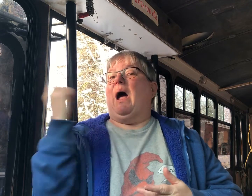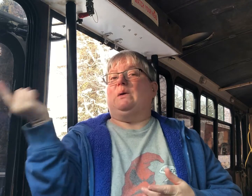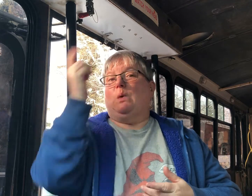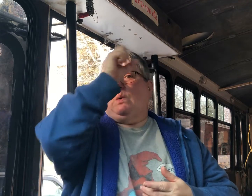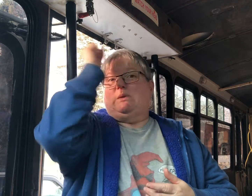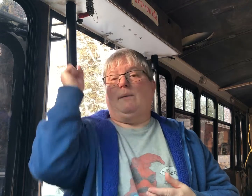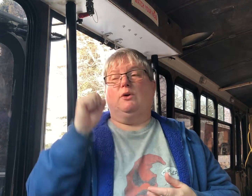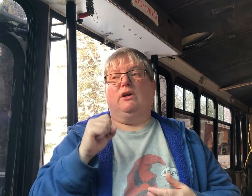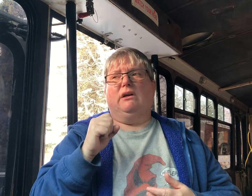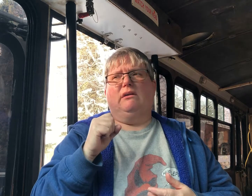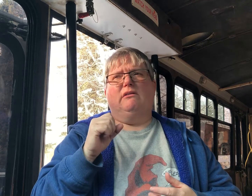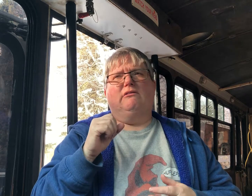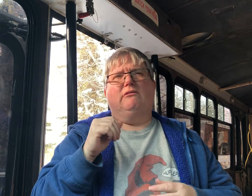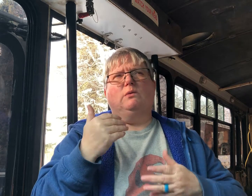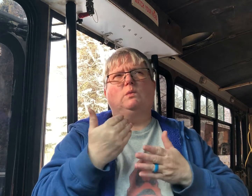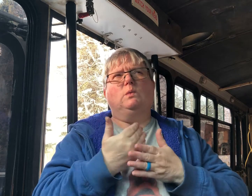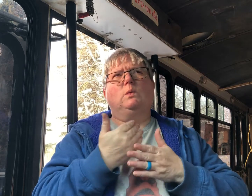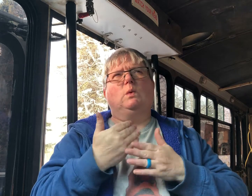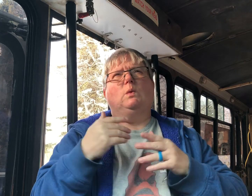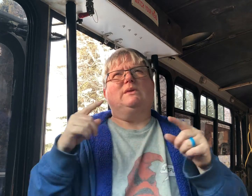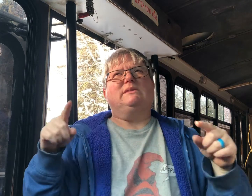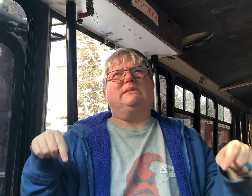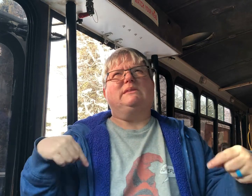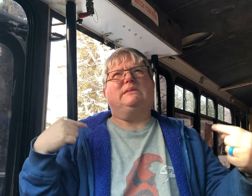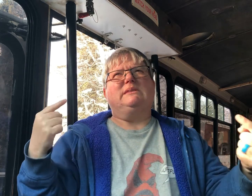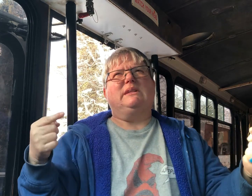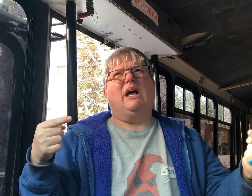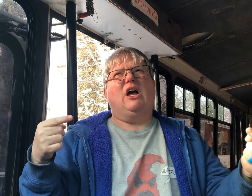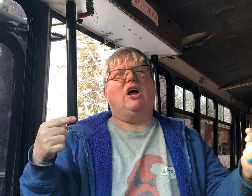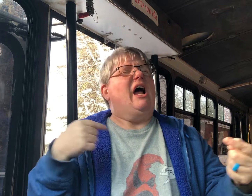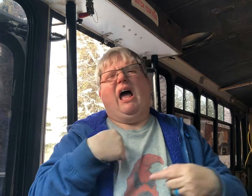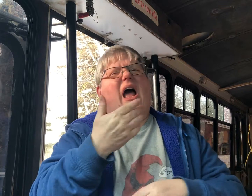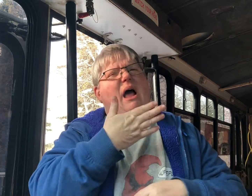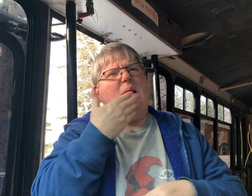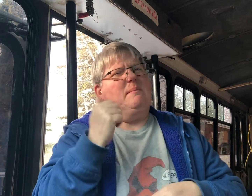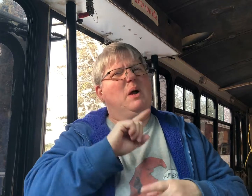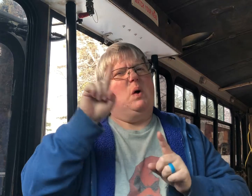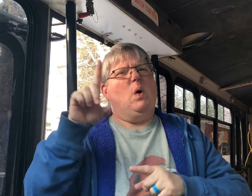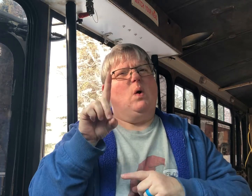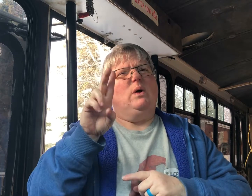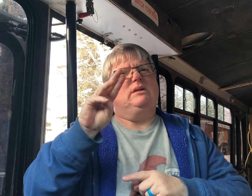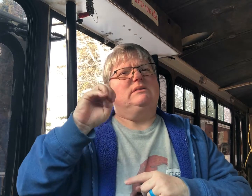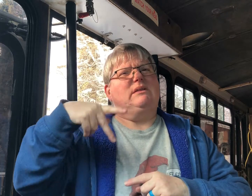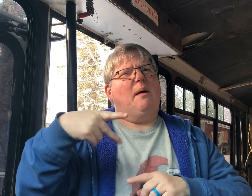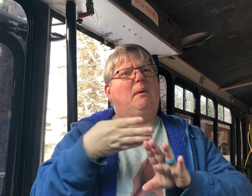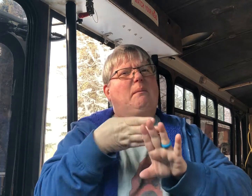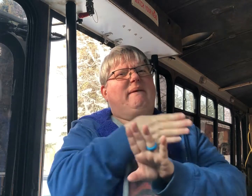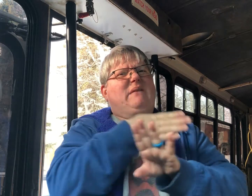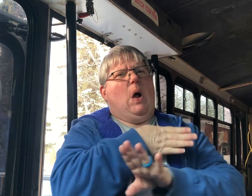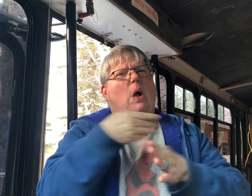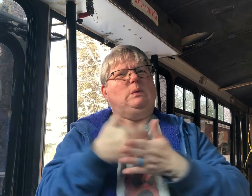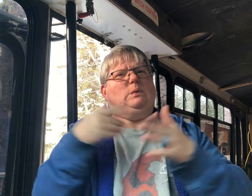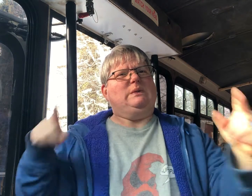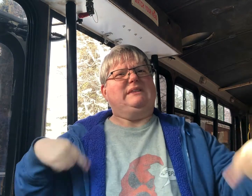Now I told Summer... wait a minute now, new tires? I better go to the dump before we put the new tires on.